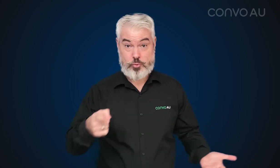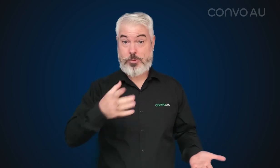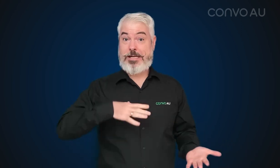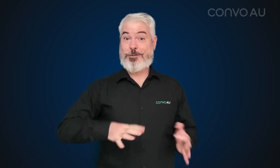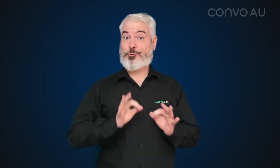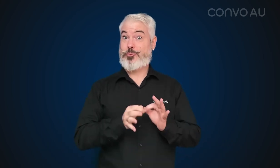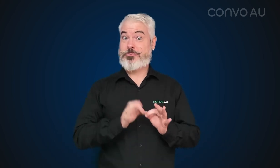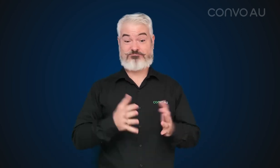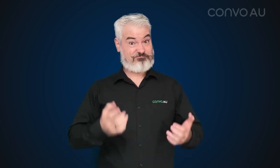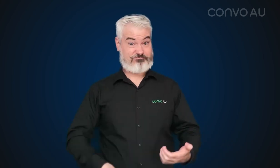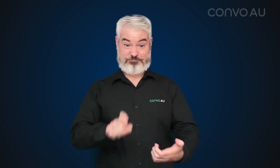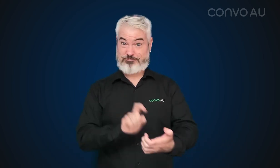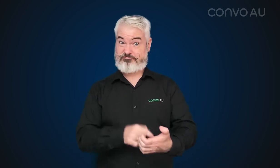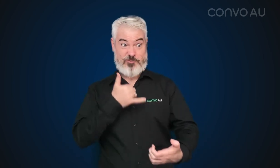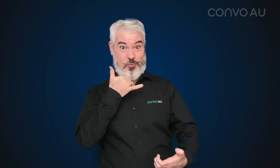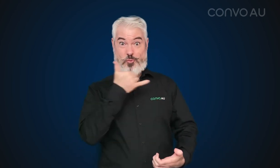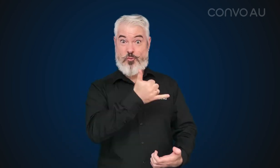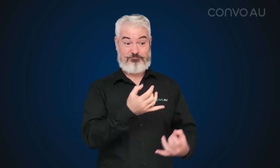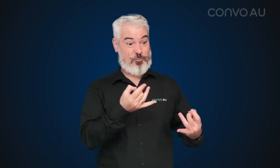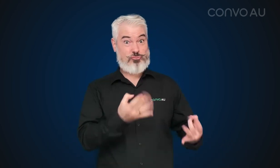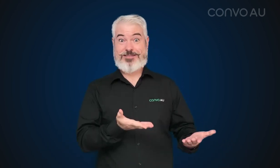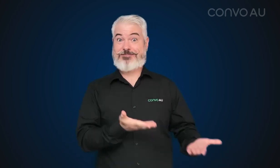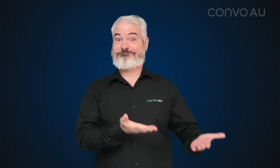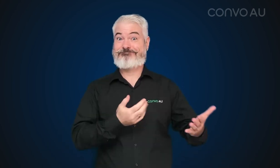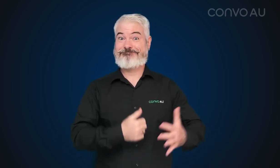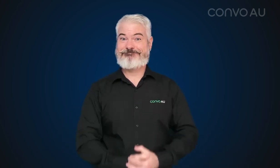just call and connect when you need an interpreter!